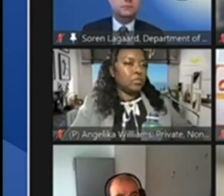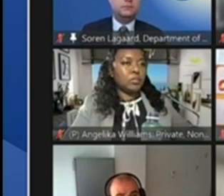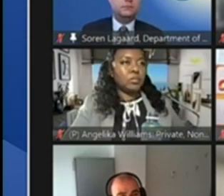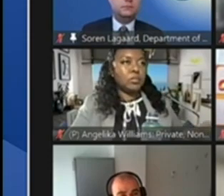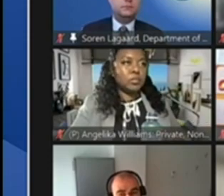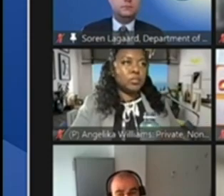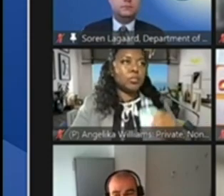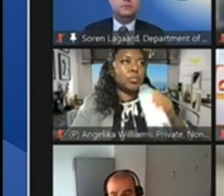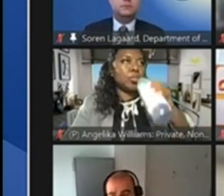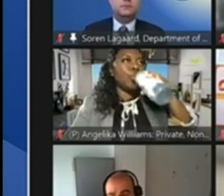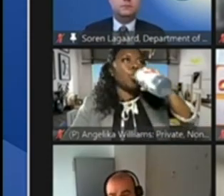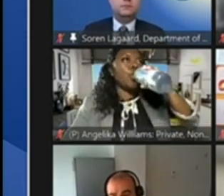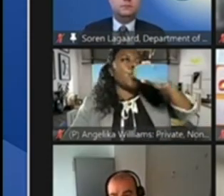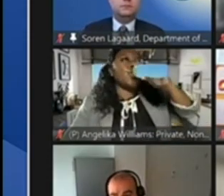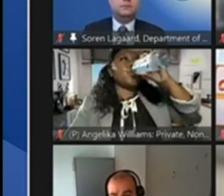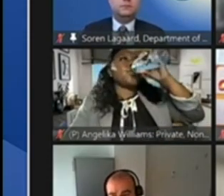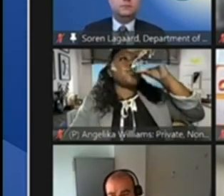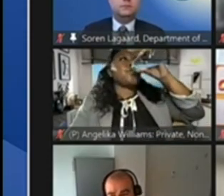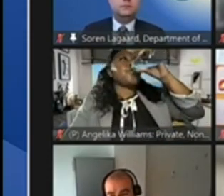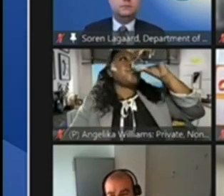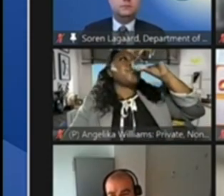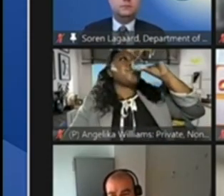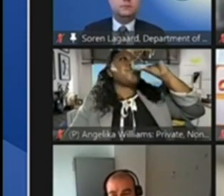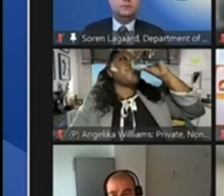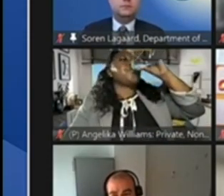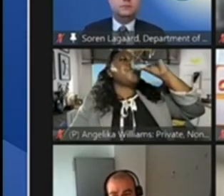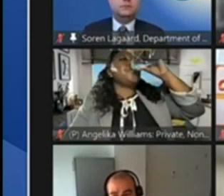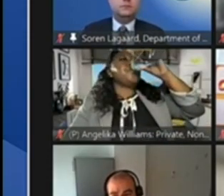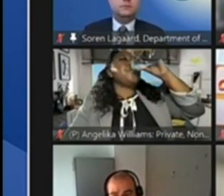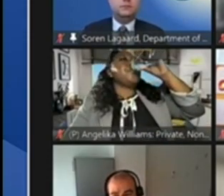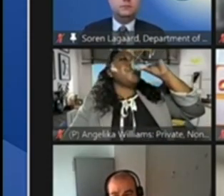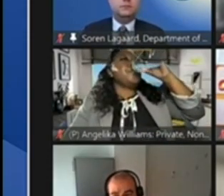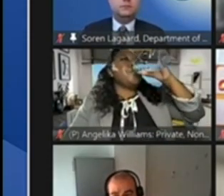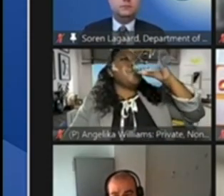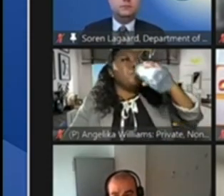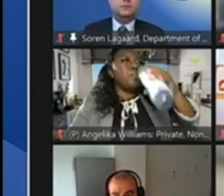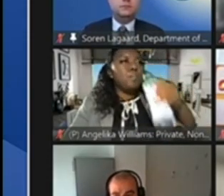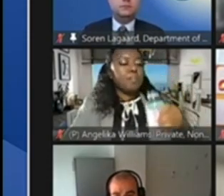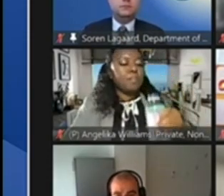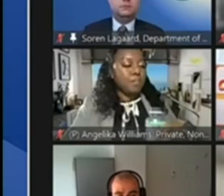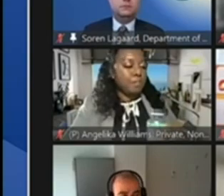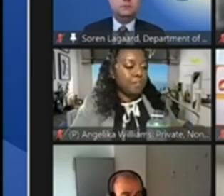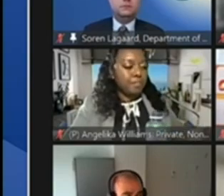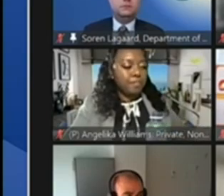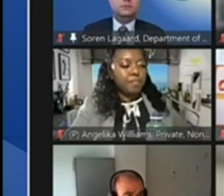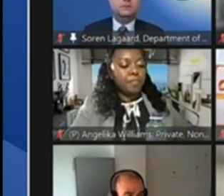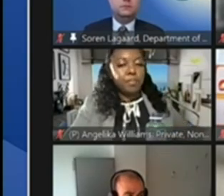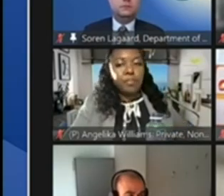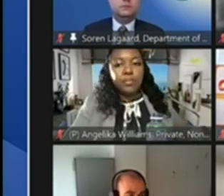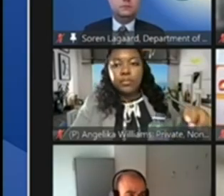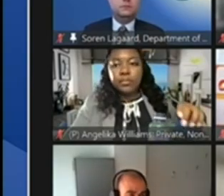and we look forward to providing you with amended regulatory text around these